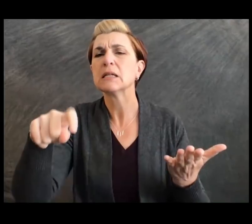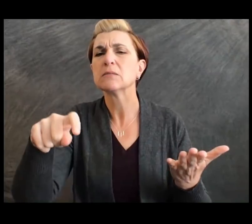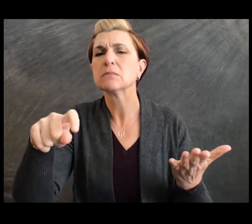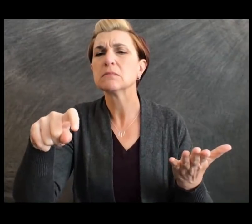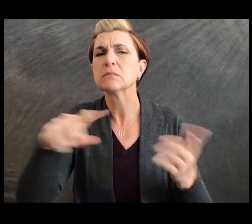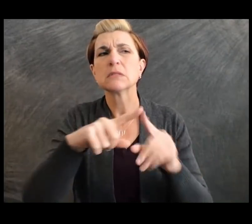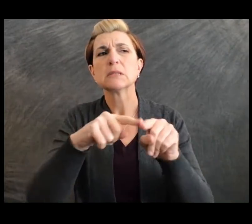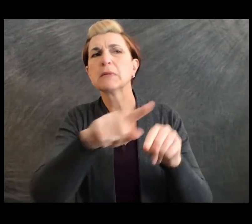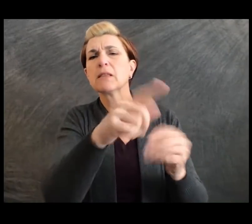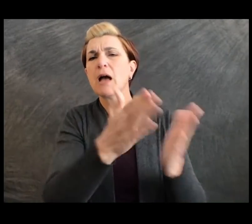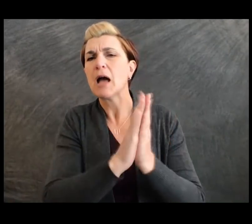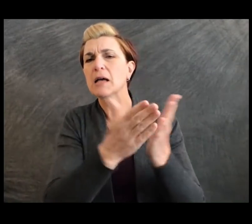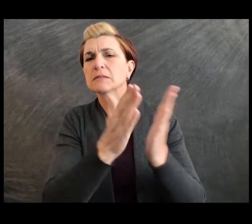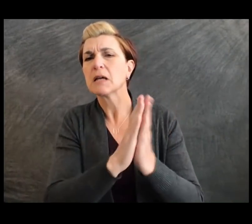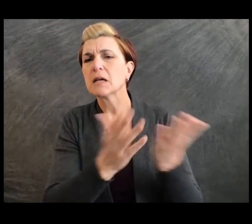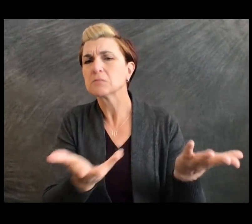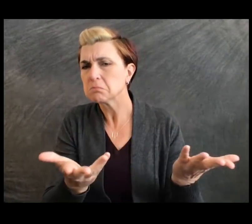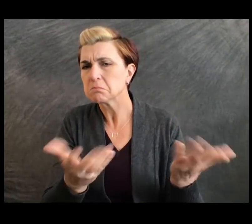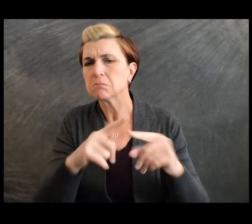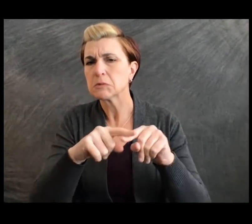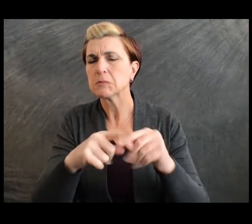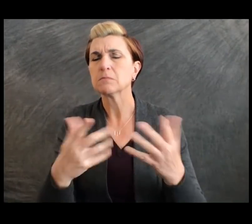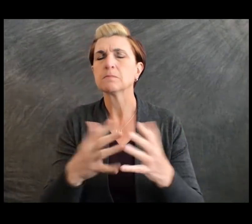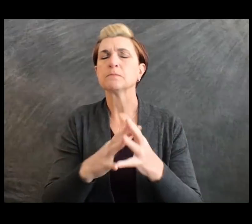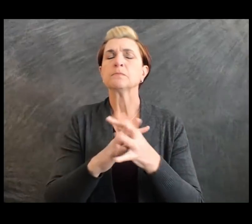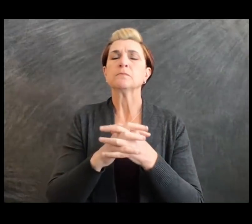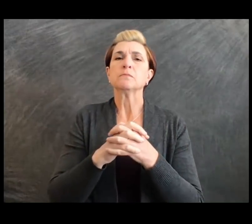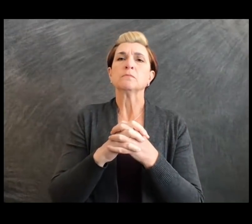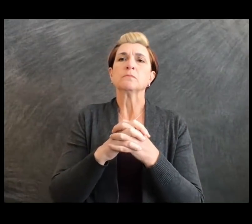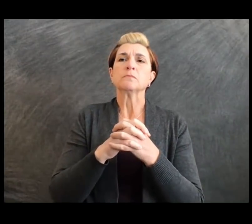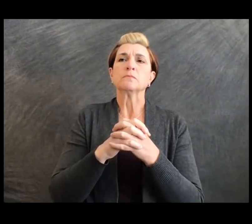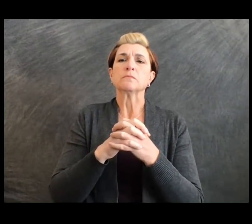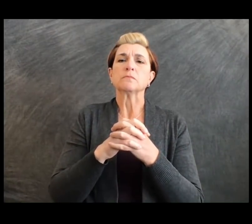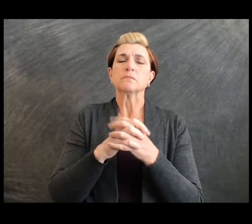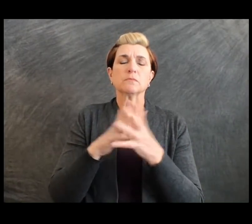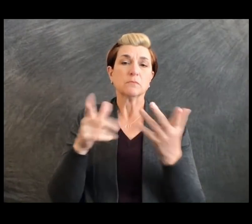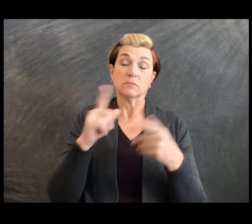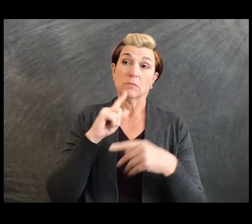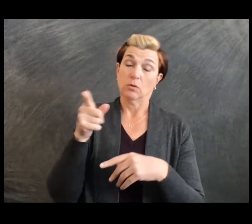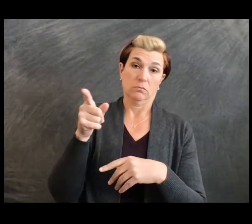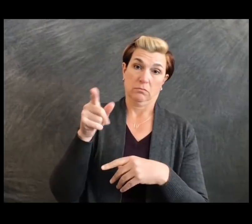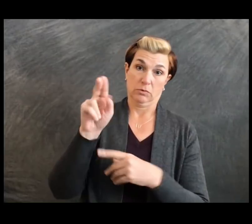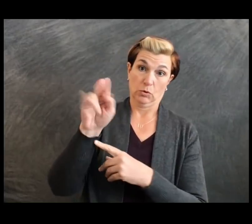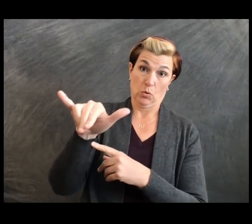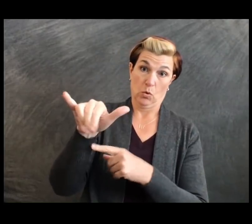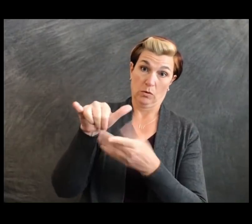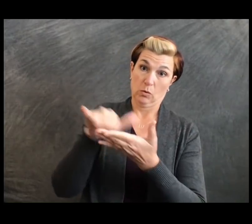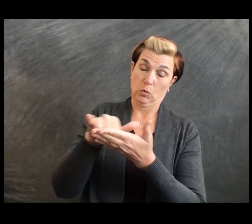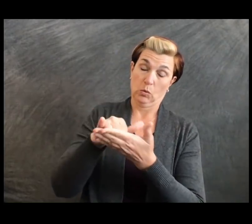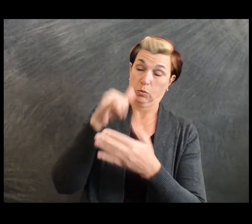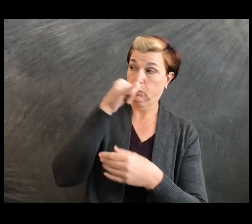it's been unprecedented action in New York and we've had a tremendous federal